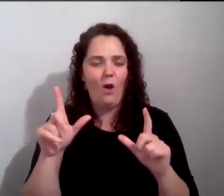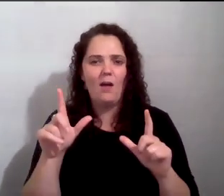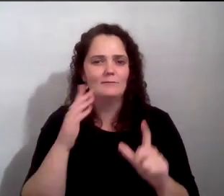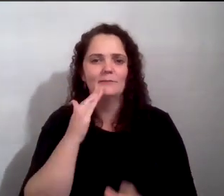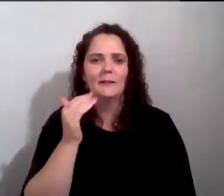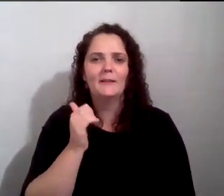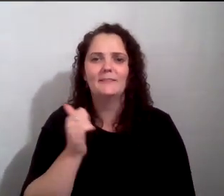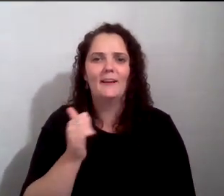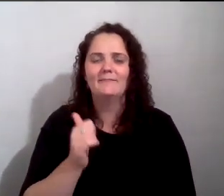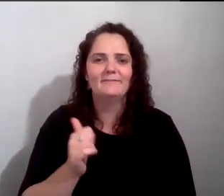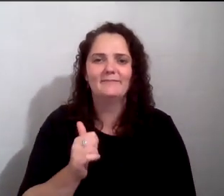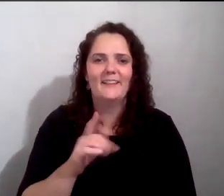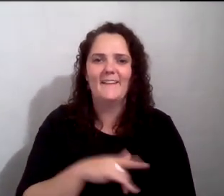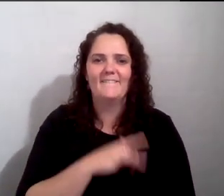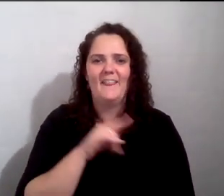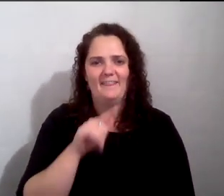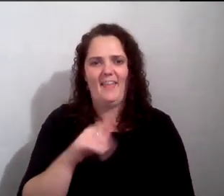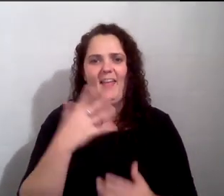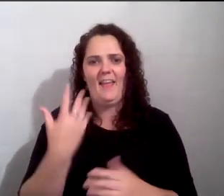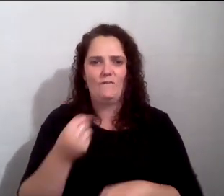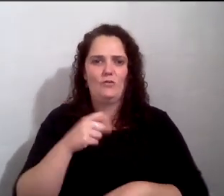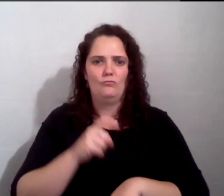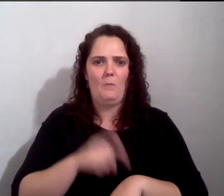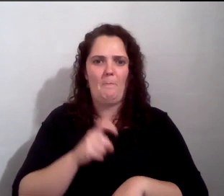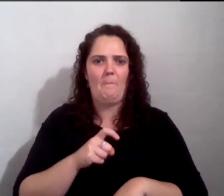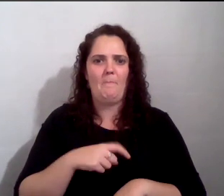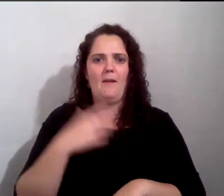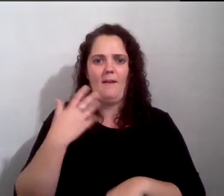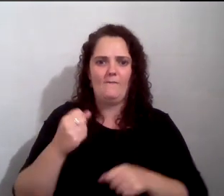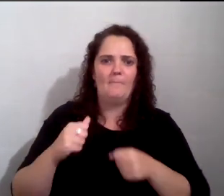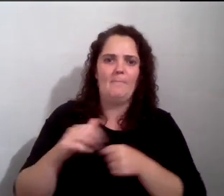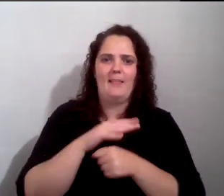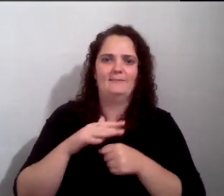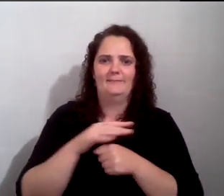I love that aesthetic, it sort of seems to root the painting in a time and